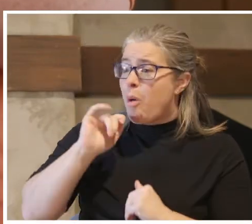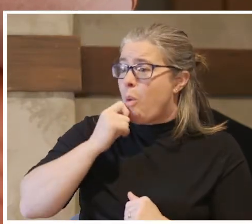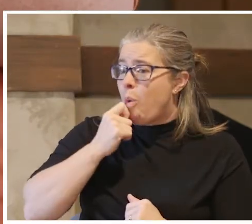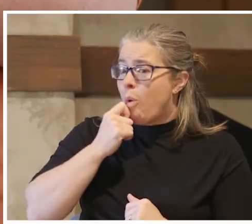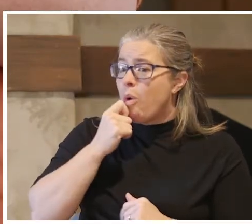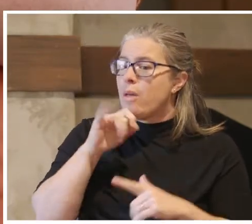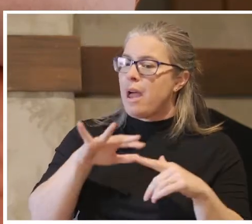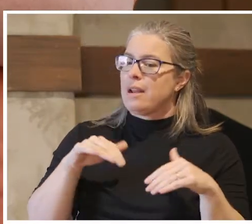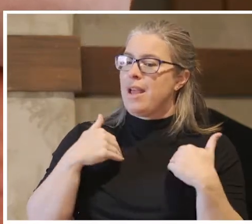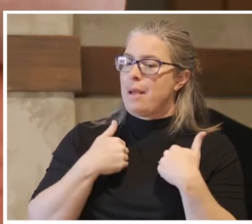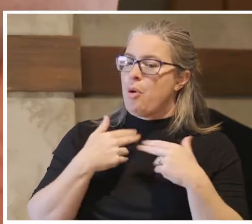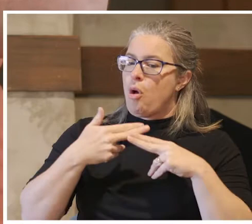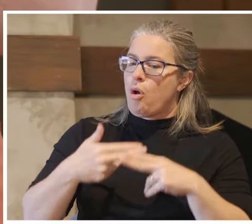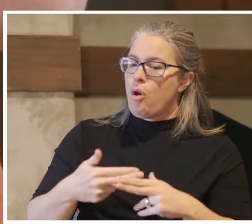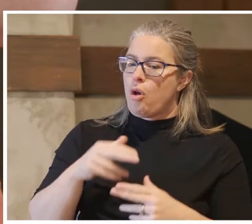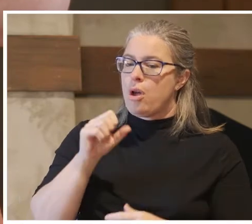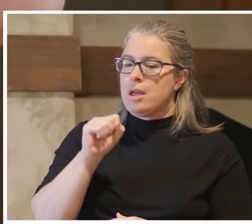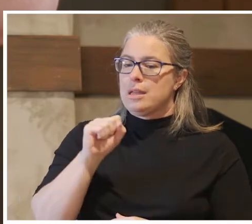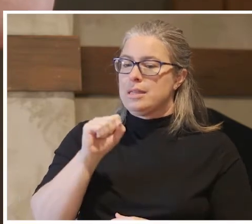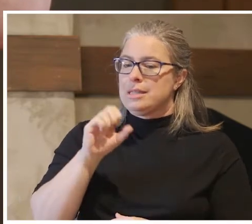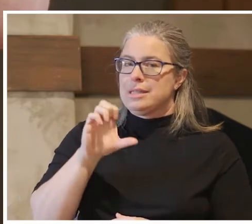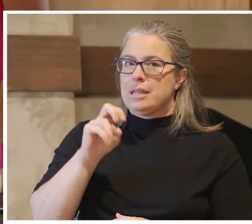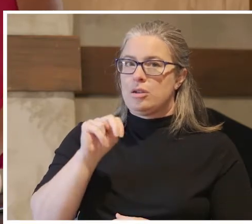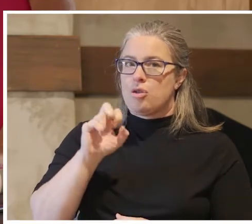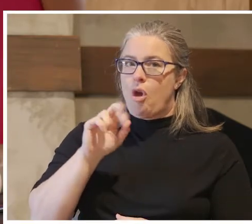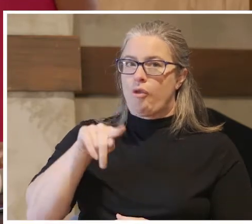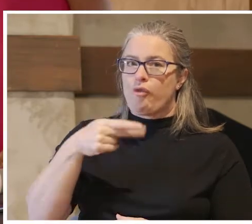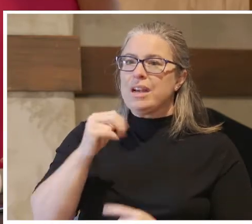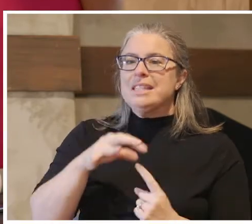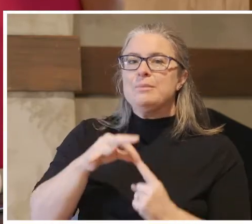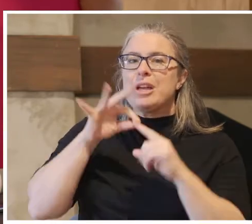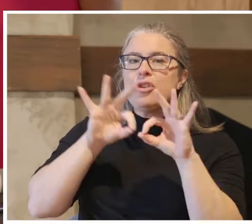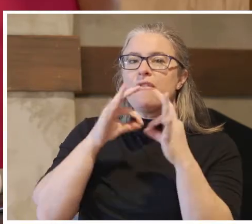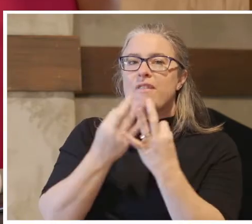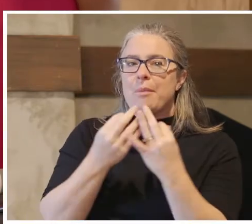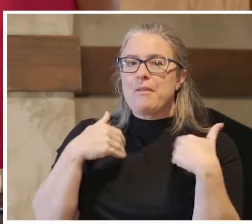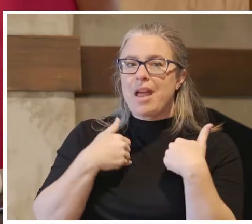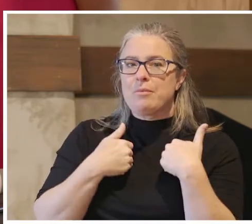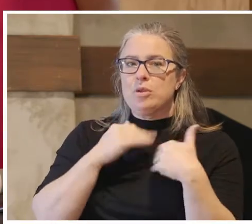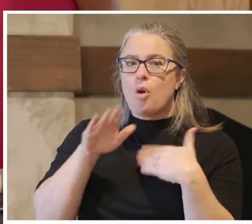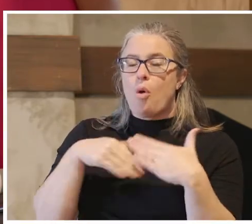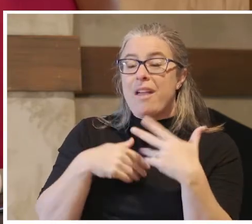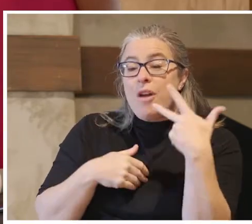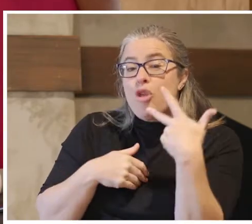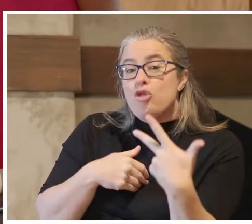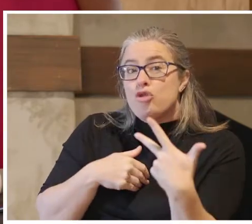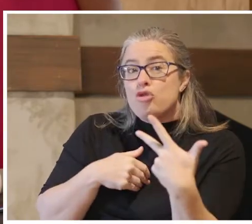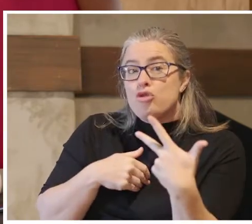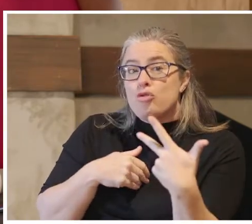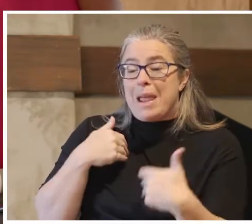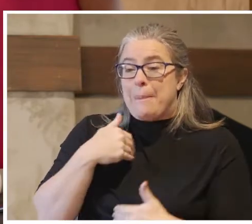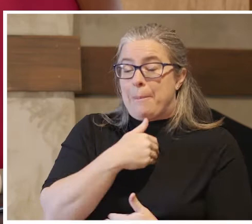They're a kind of mammal called us xenarthran, which is a special family of mammals that only has three members,